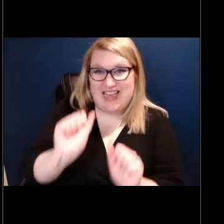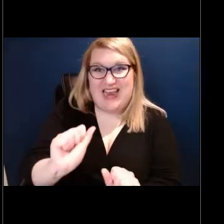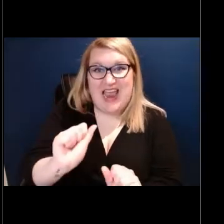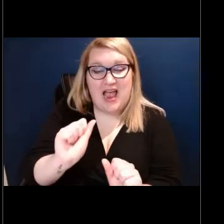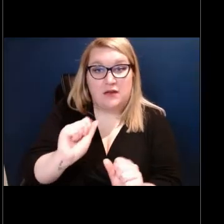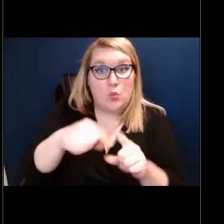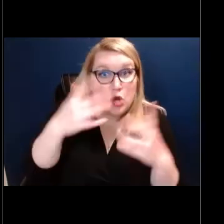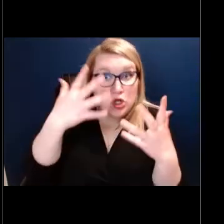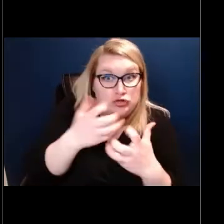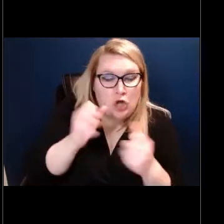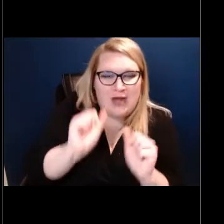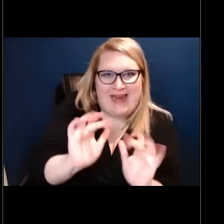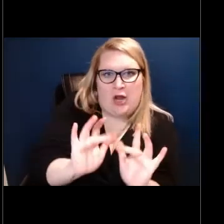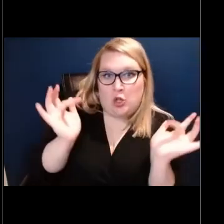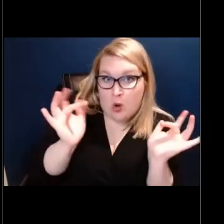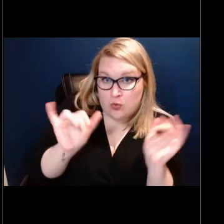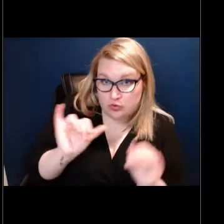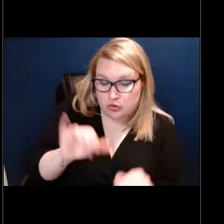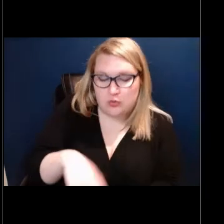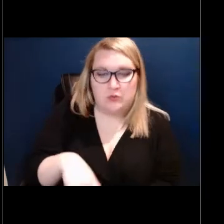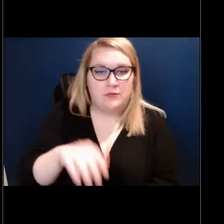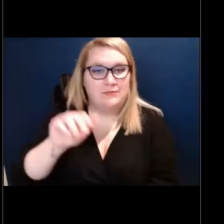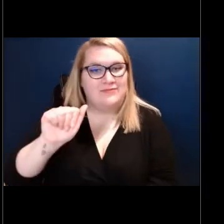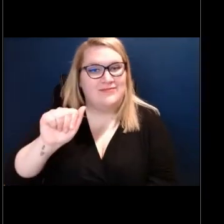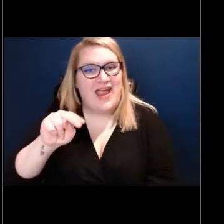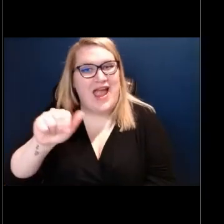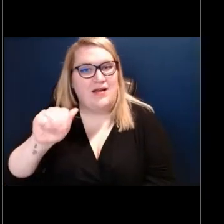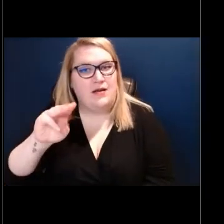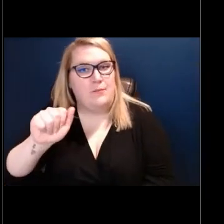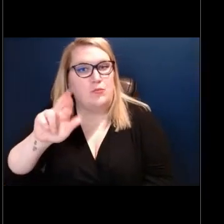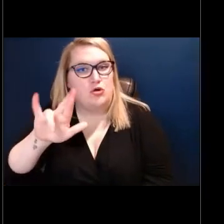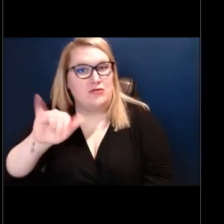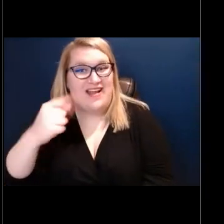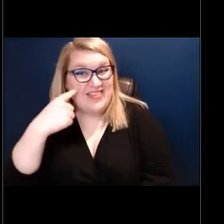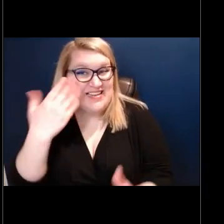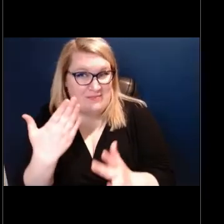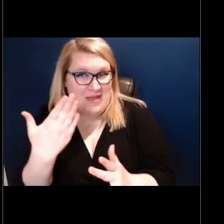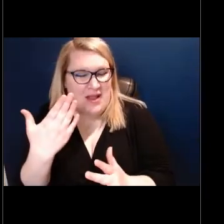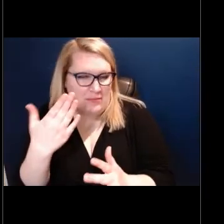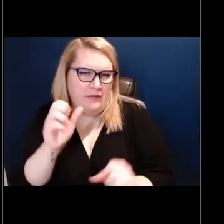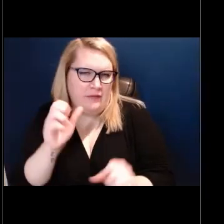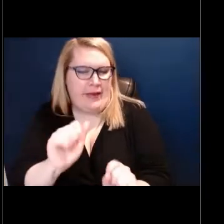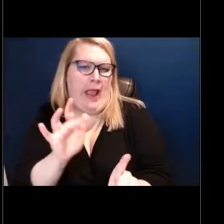And Anna Maria thinks, "They might bleed fluorescent." So that's kind of the same point.